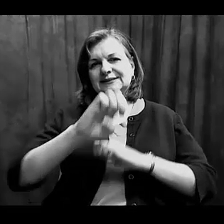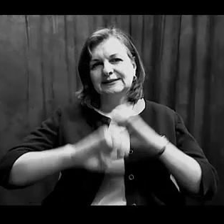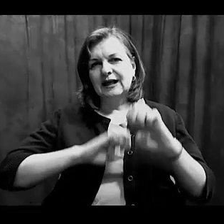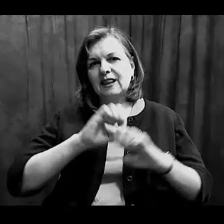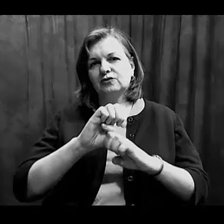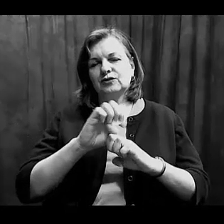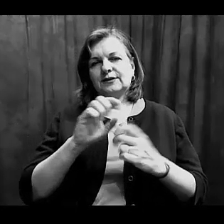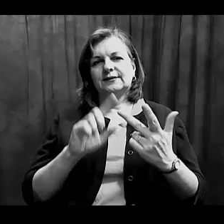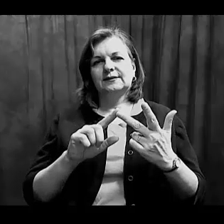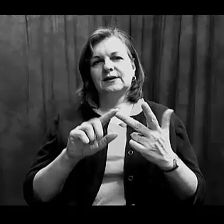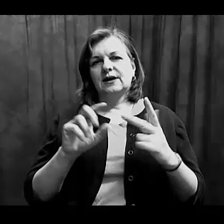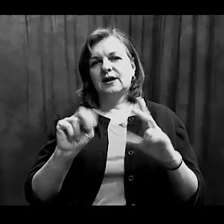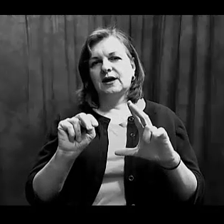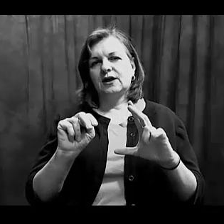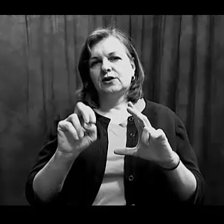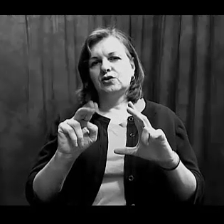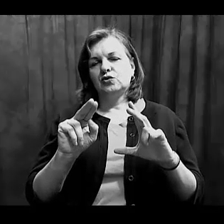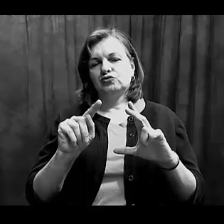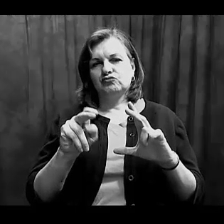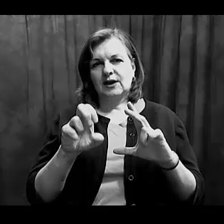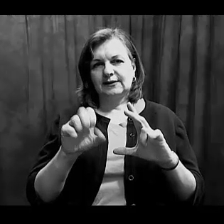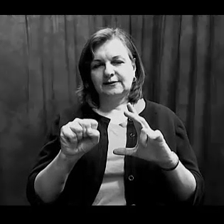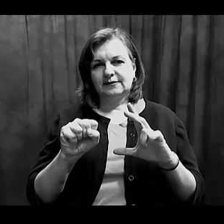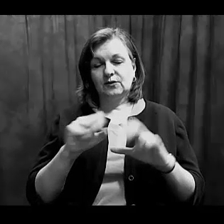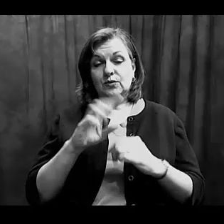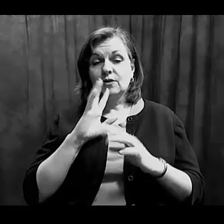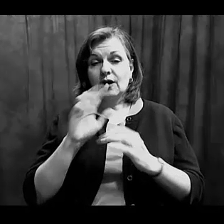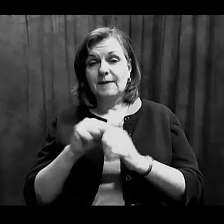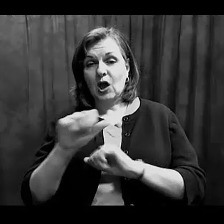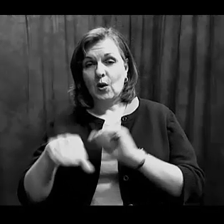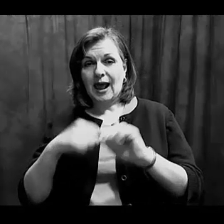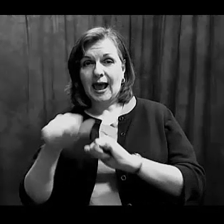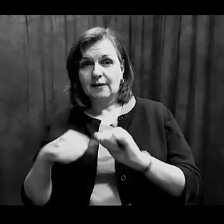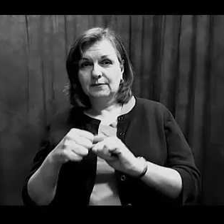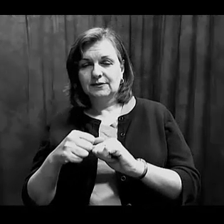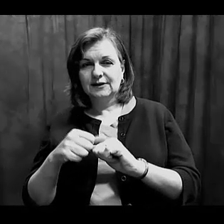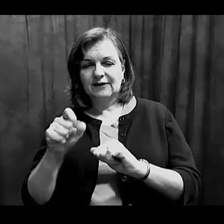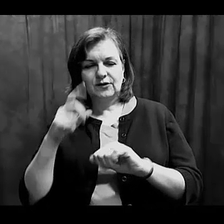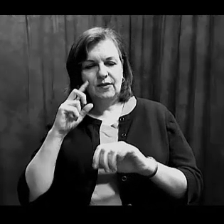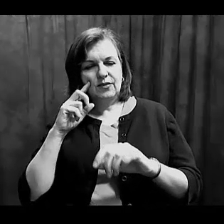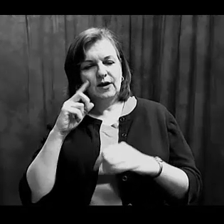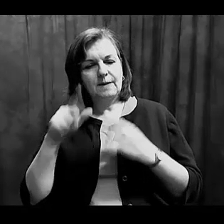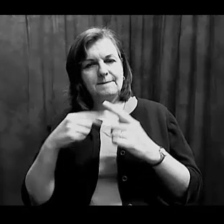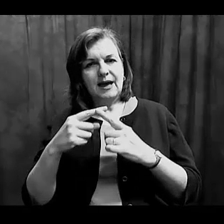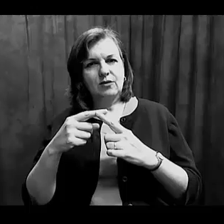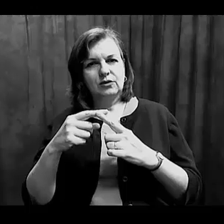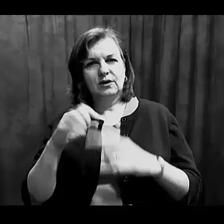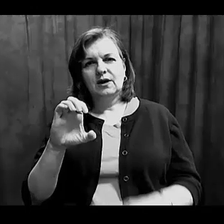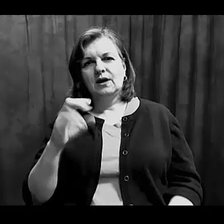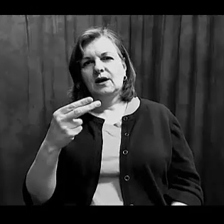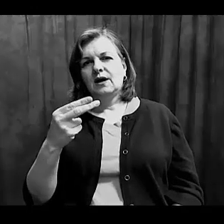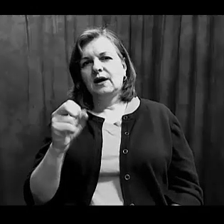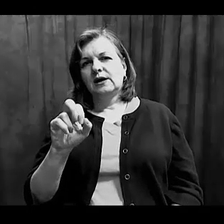and neutrons when we talk about atoms we have to look at charge